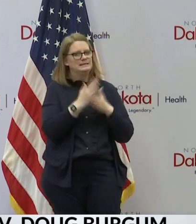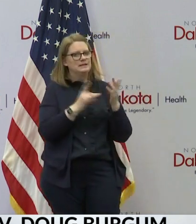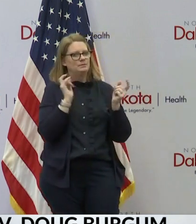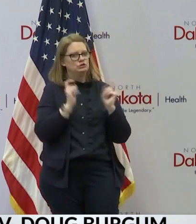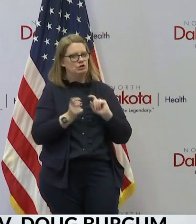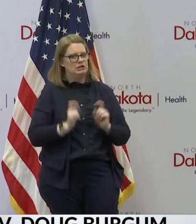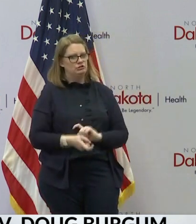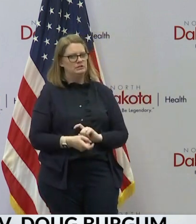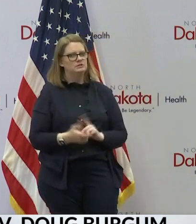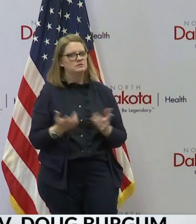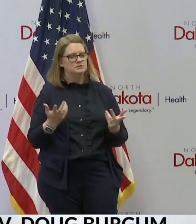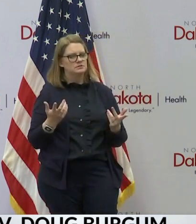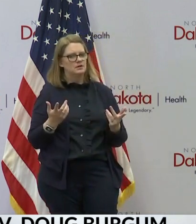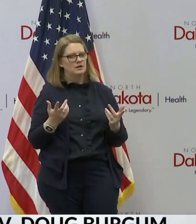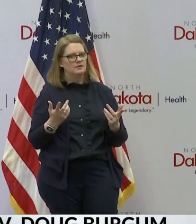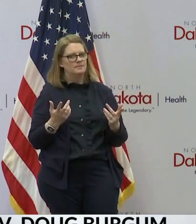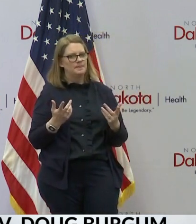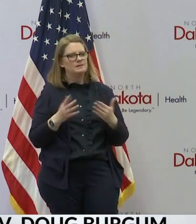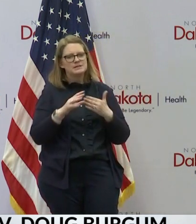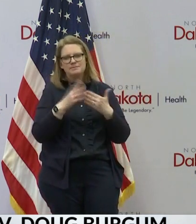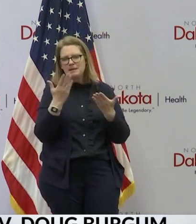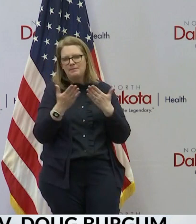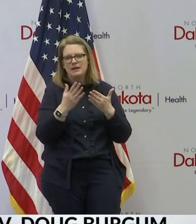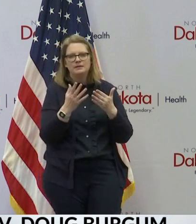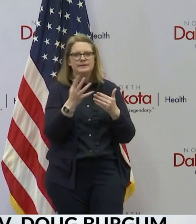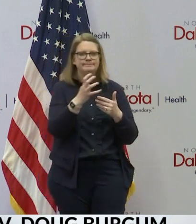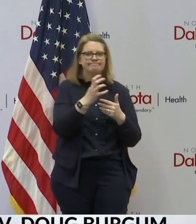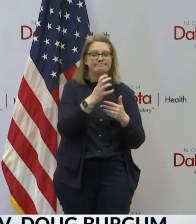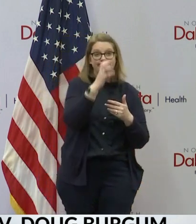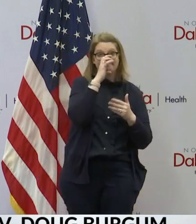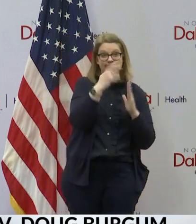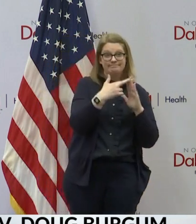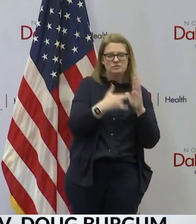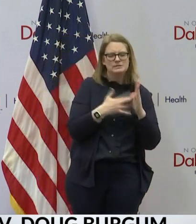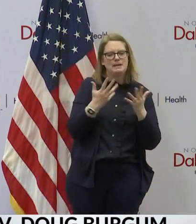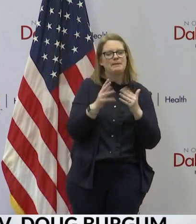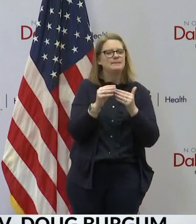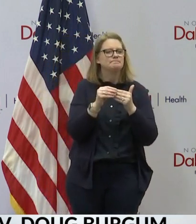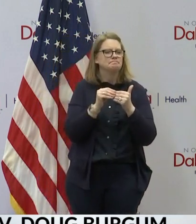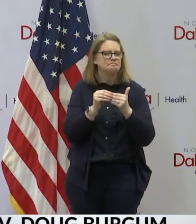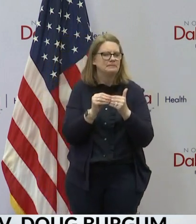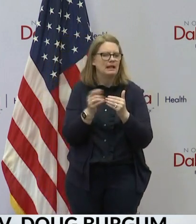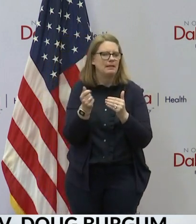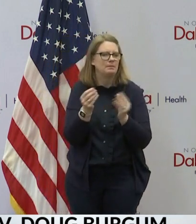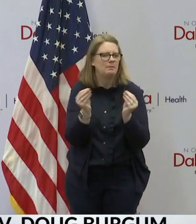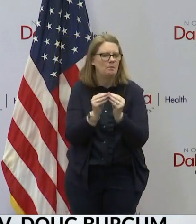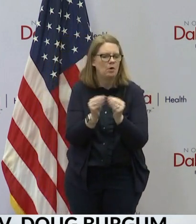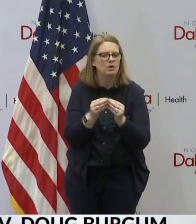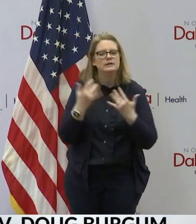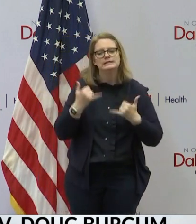THE EXTENSION OF THE OPERATING GRANTS, HOWEVER, THERE ARE GOING TO BE SOME CHANGES TO THAT, AND